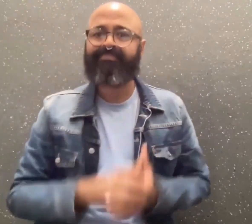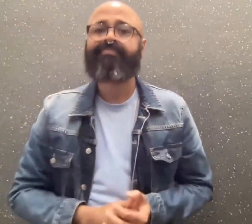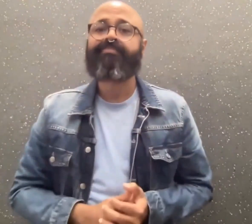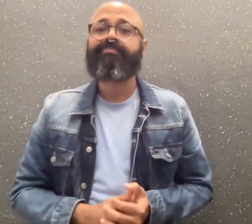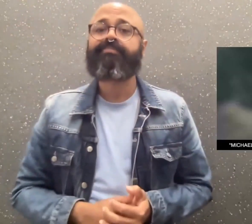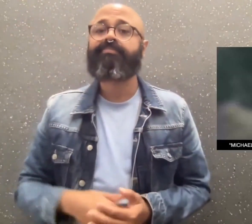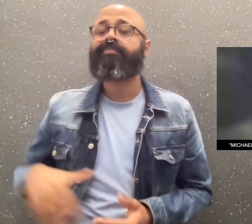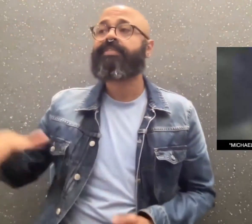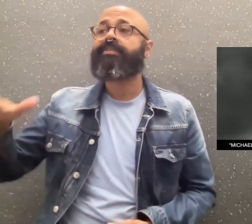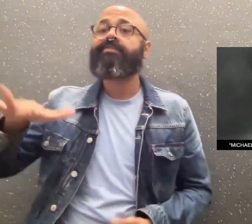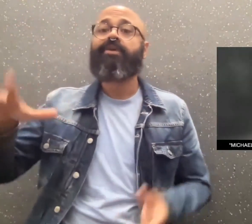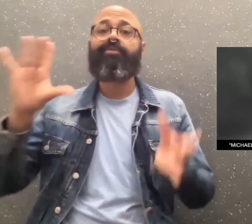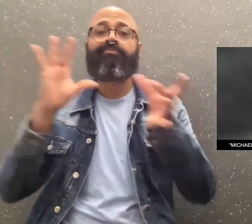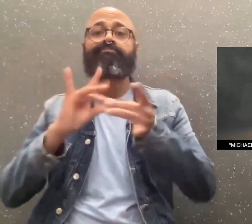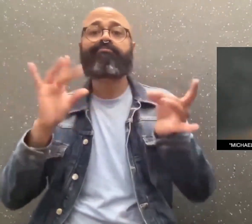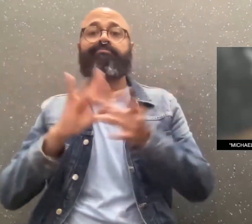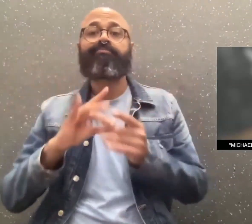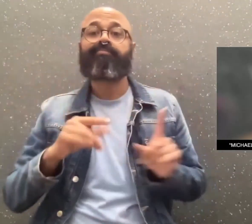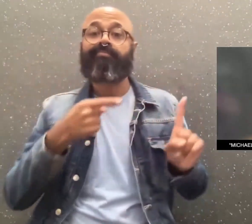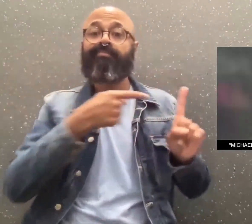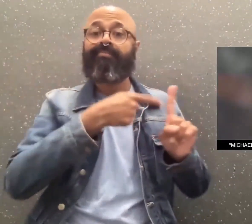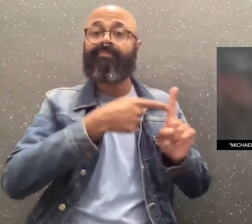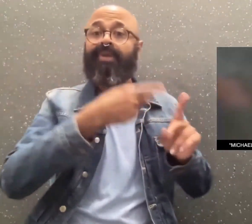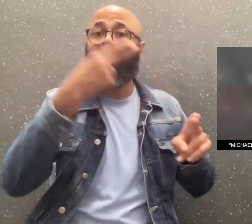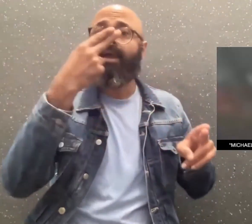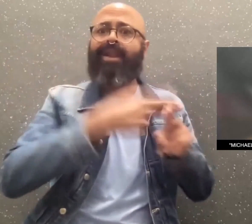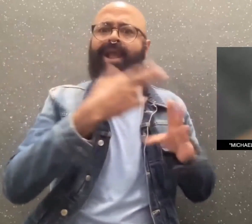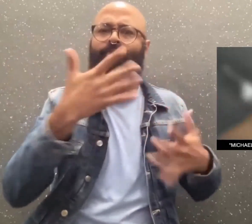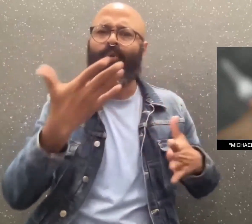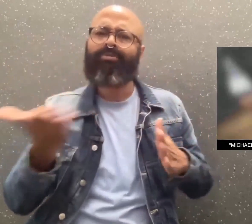placed Neely in a choke hole while riding on a subway,